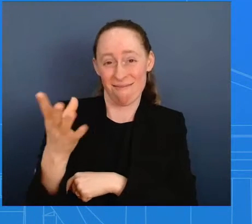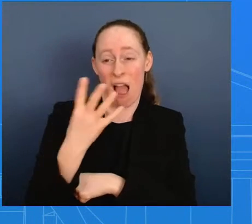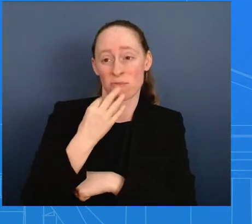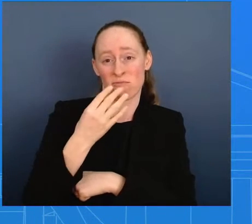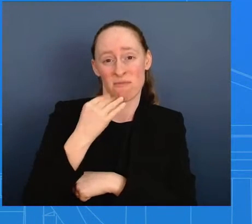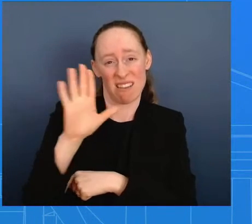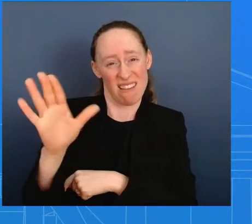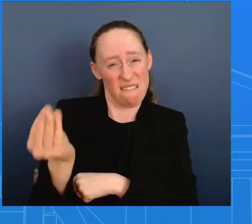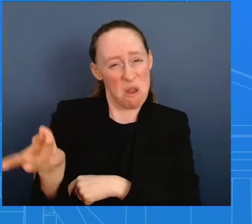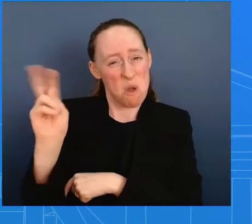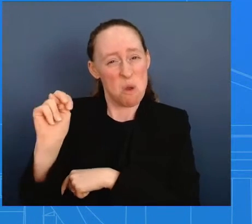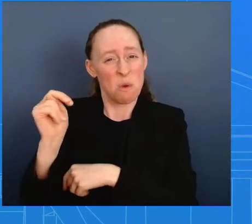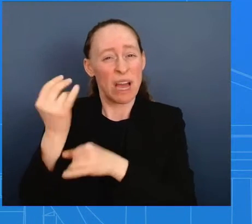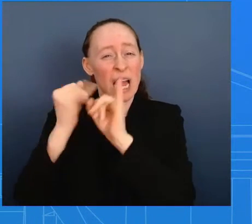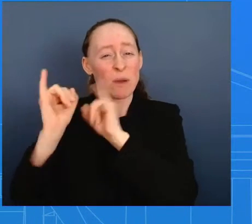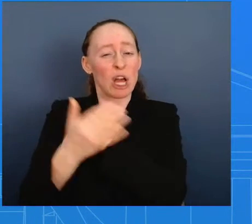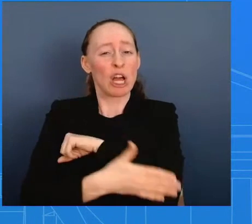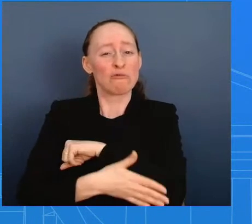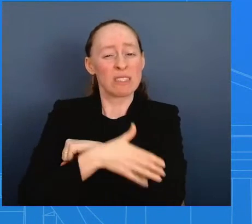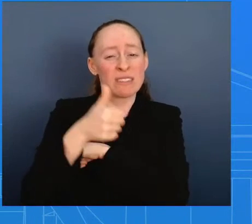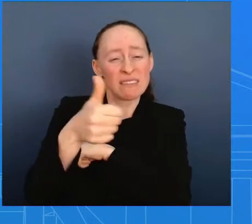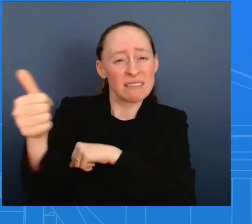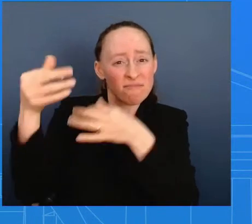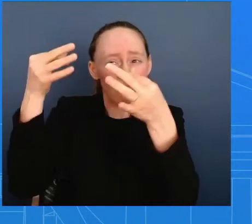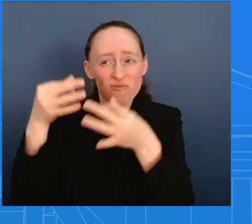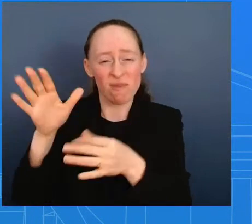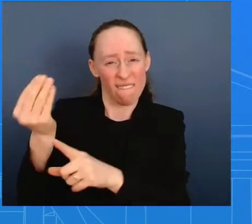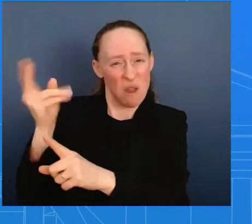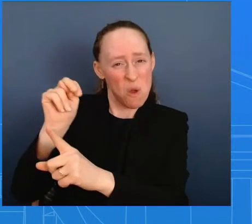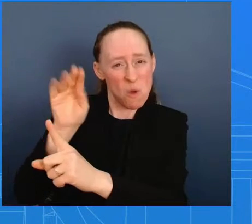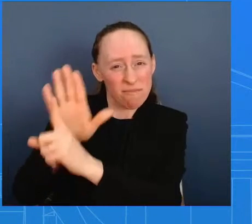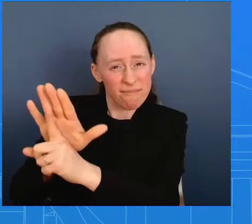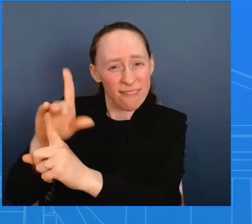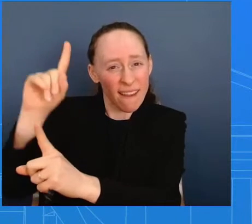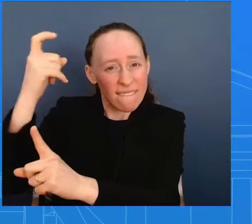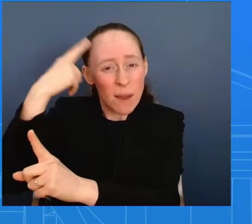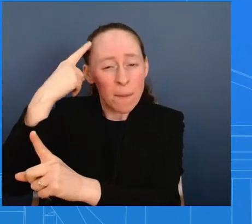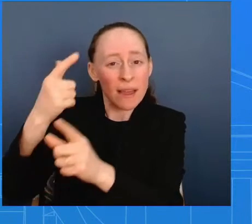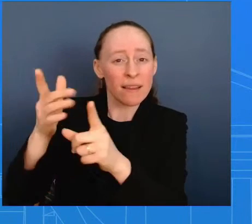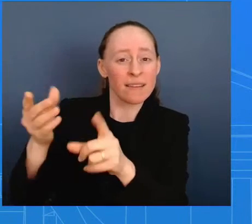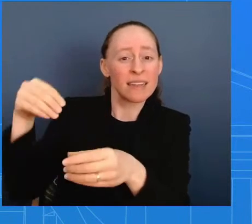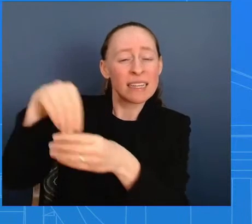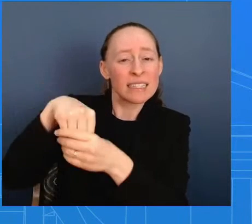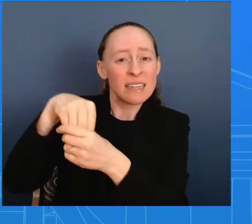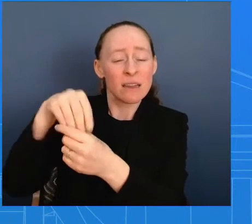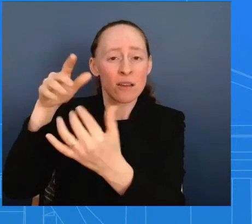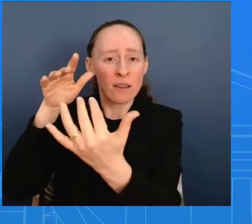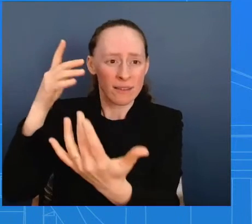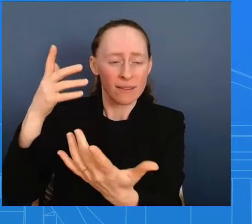Their leadership is choosing how to prosecute this war. They are going to make those decisions. We're a sovereign country too. We're going to make our decisions.